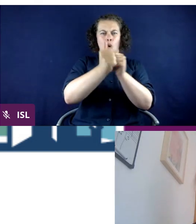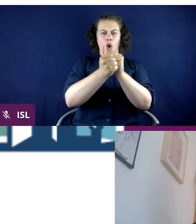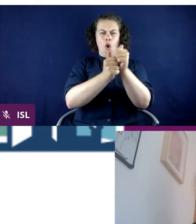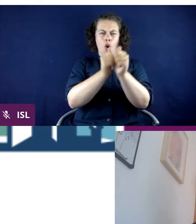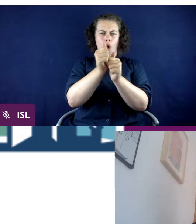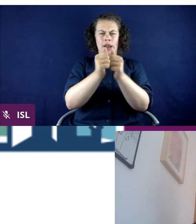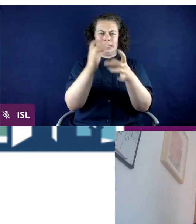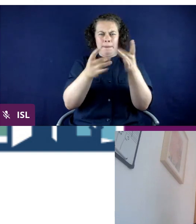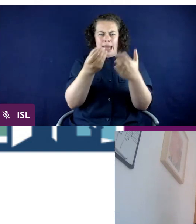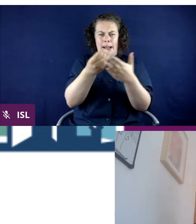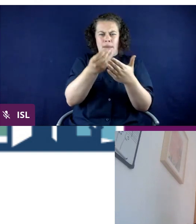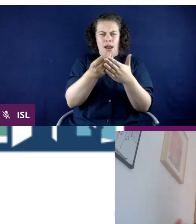for training of coaches